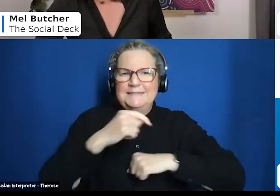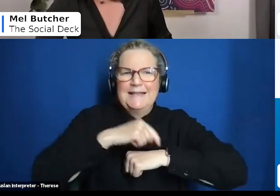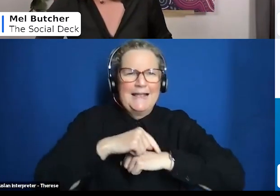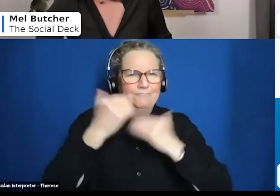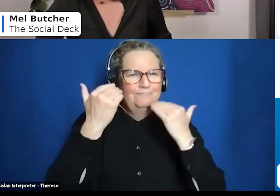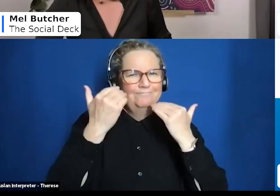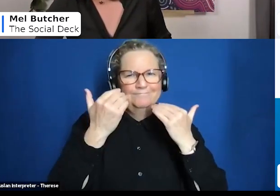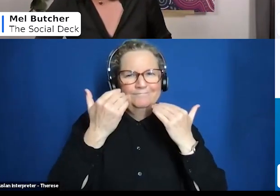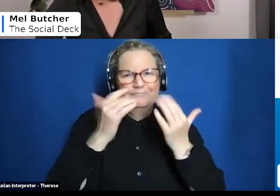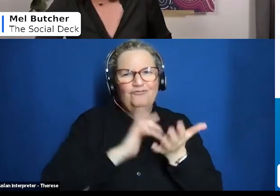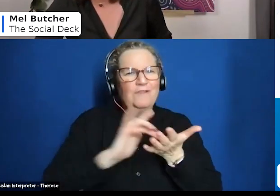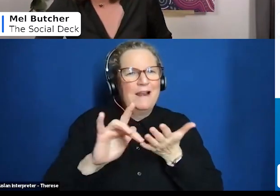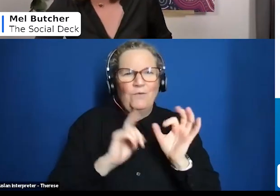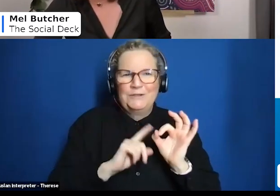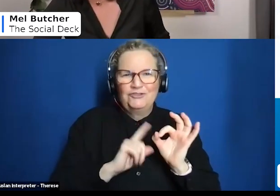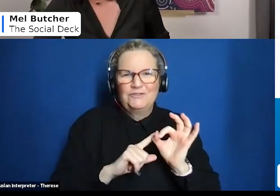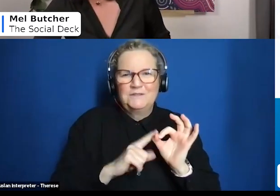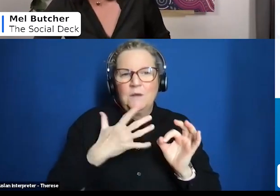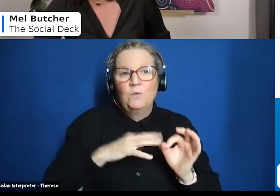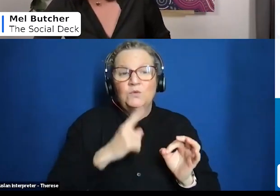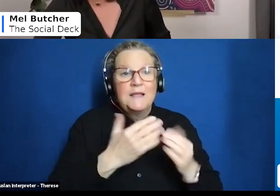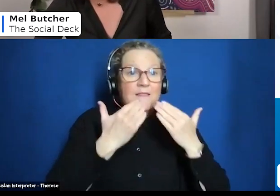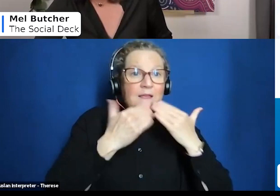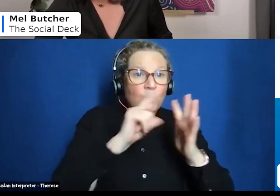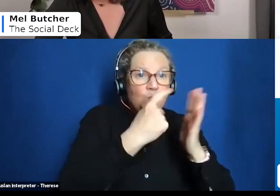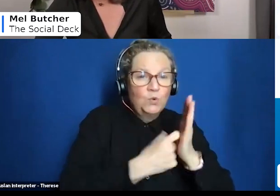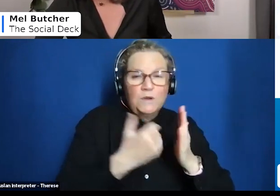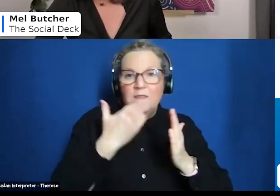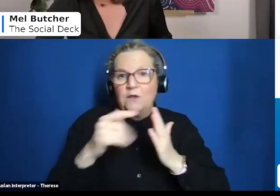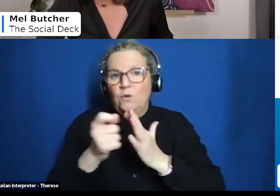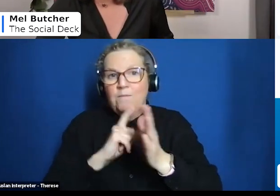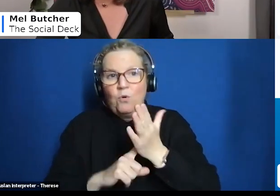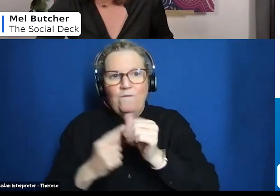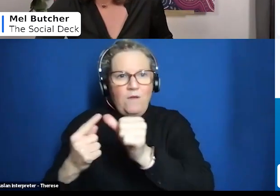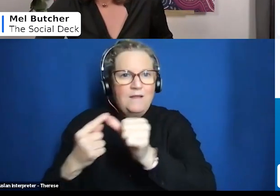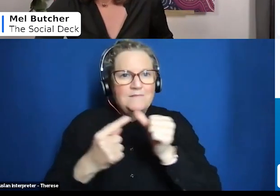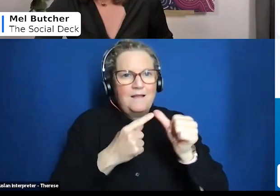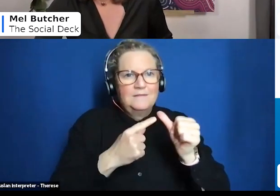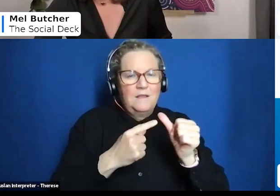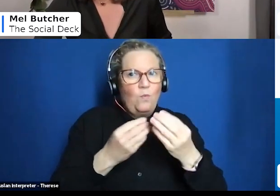I do want to note a thank you very much to Dr. Gauntlett and to Paul for answering those off the cuff.